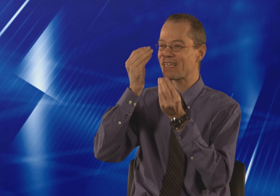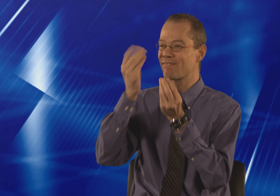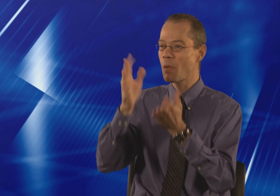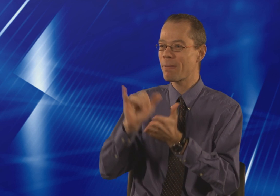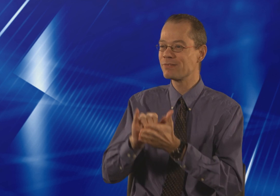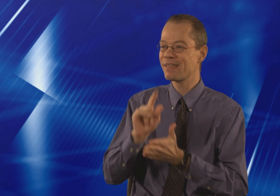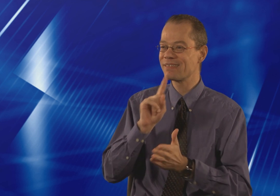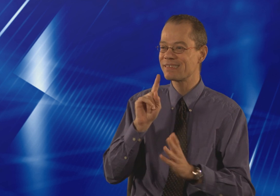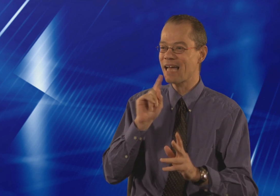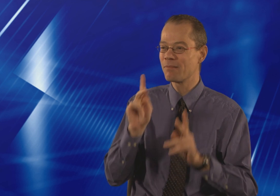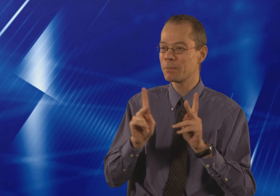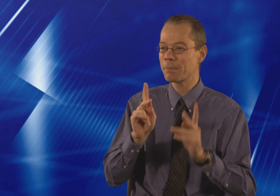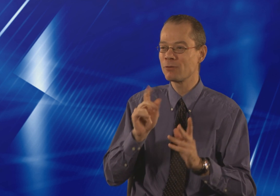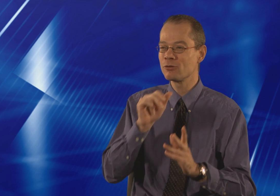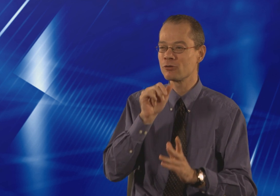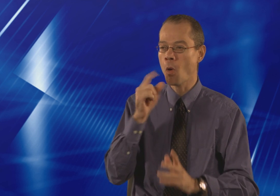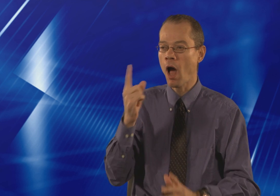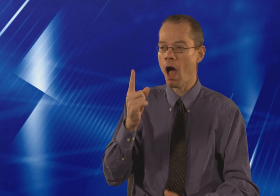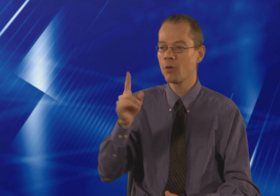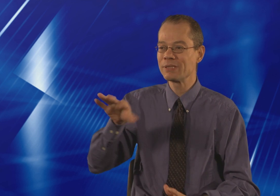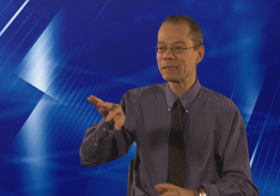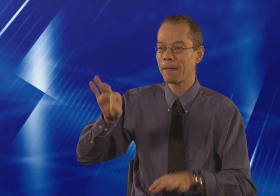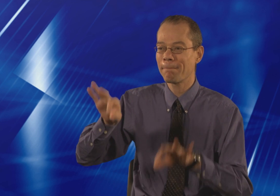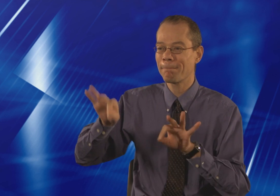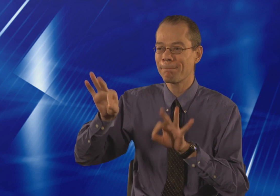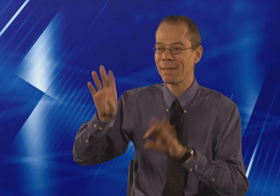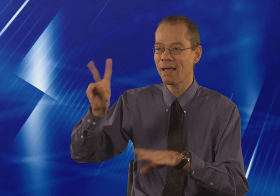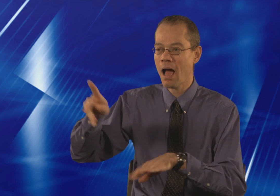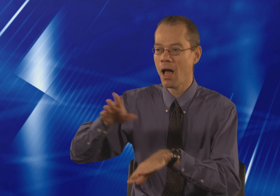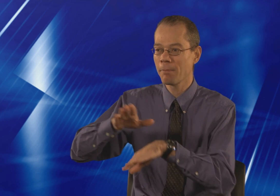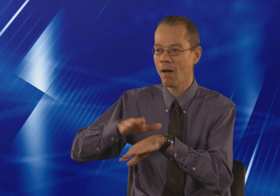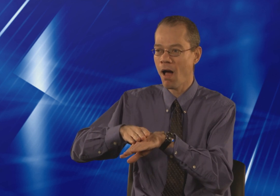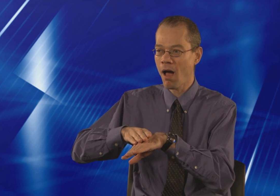It's the kind of information that deaf people don't always pick up.